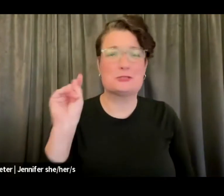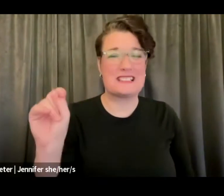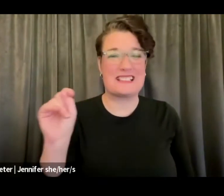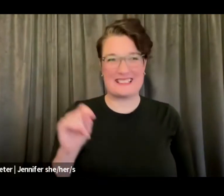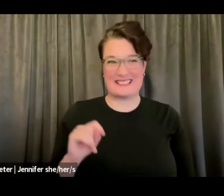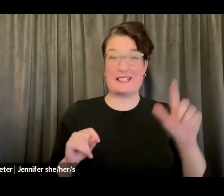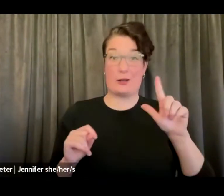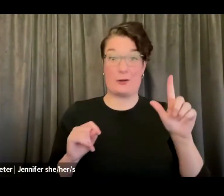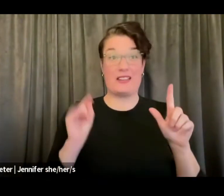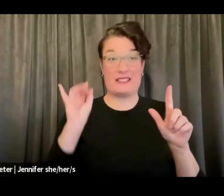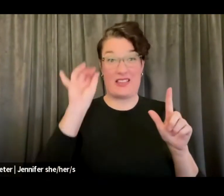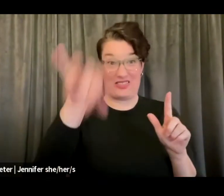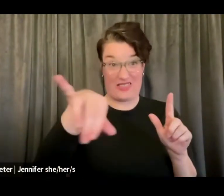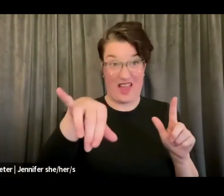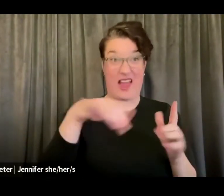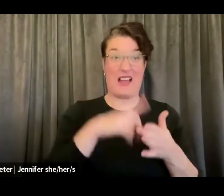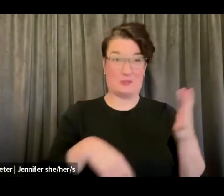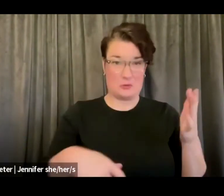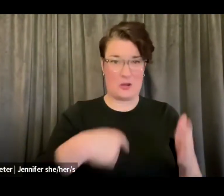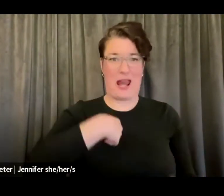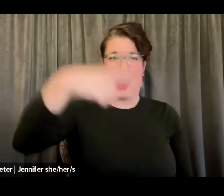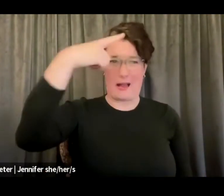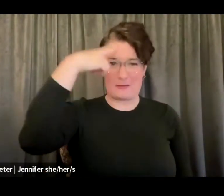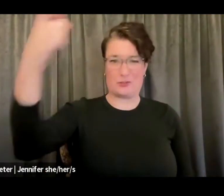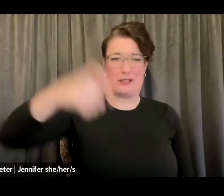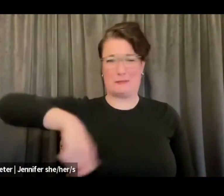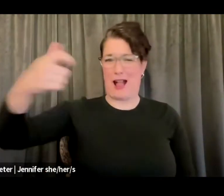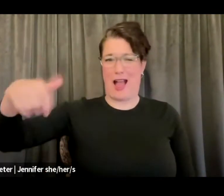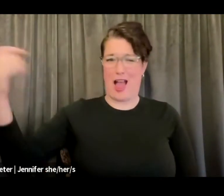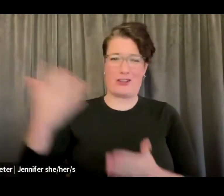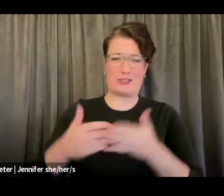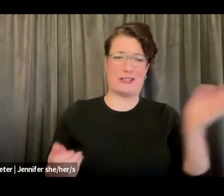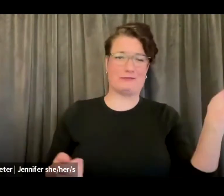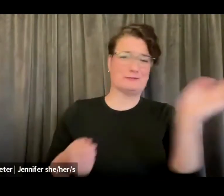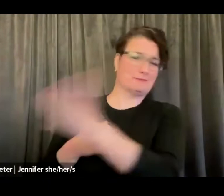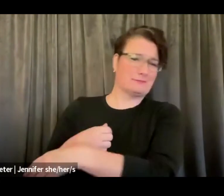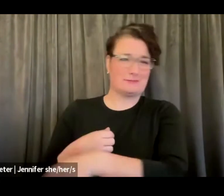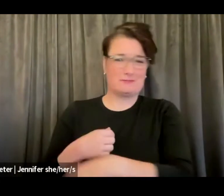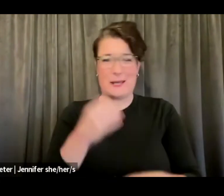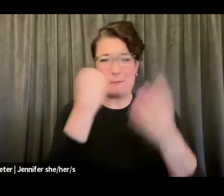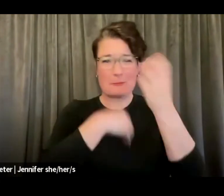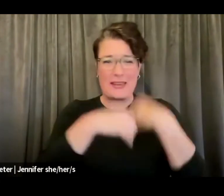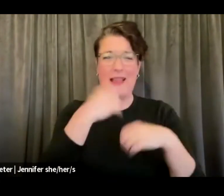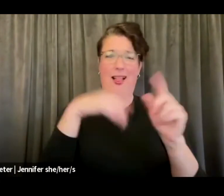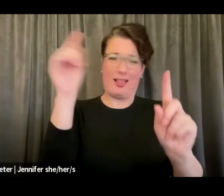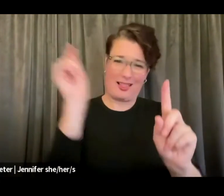Lukaza: Yeah That's actually what I'm dreaming of Forget the other stuff Just the meal together